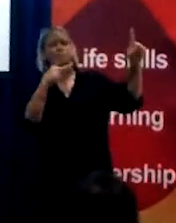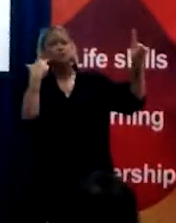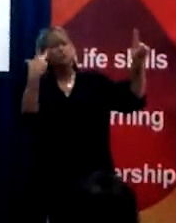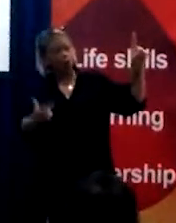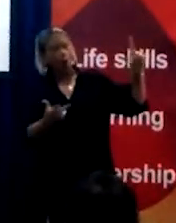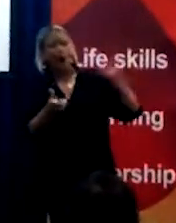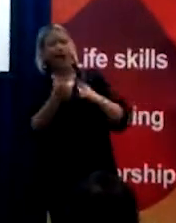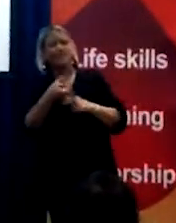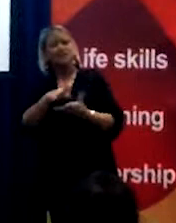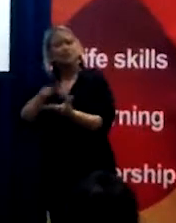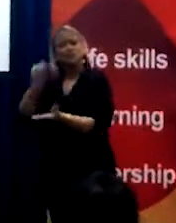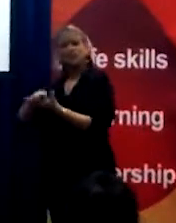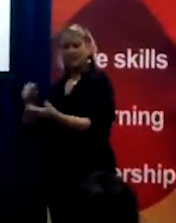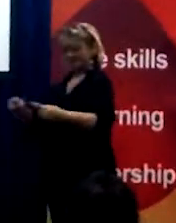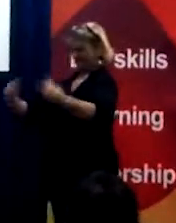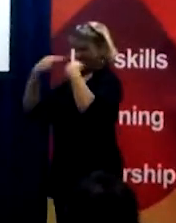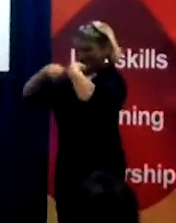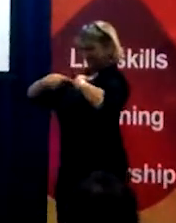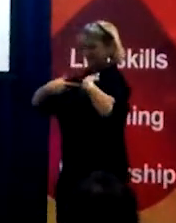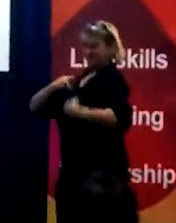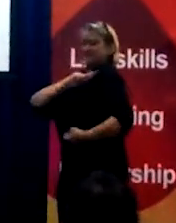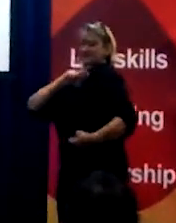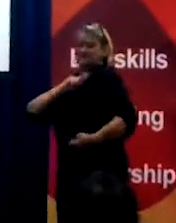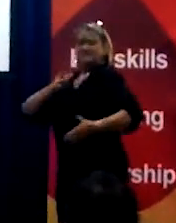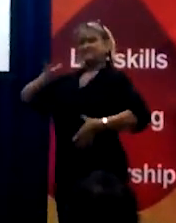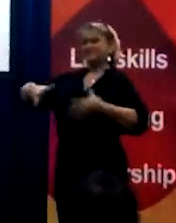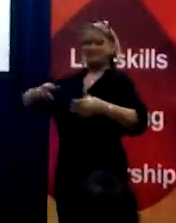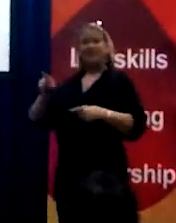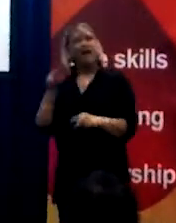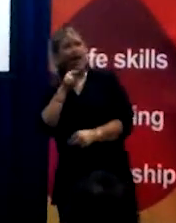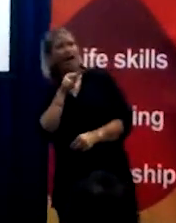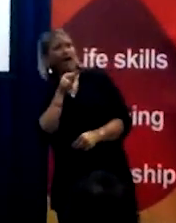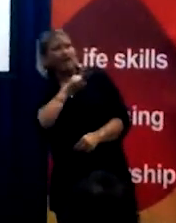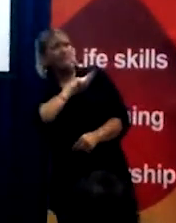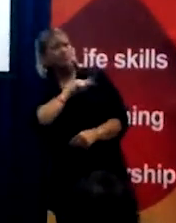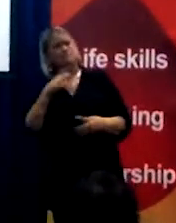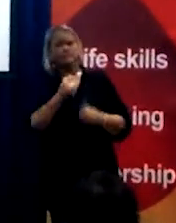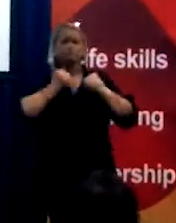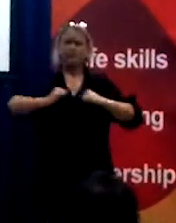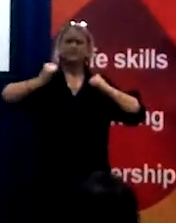students, giving him that opportunity to be responsible. You can’t just be responsible without practising it.